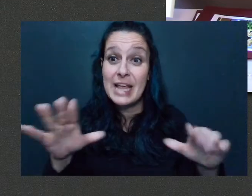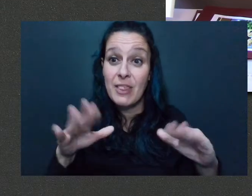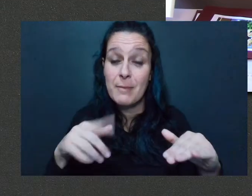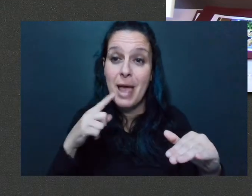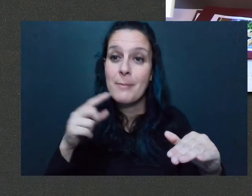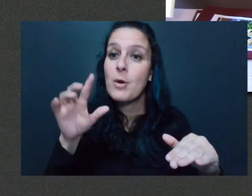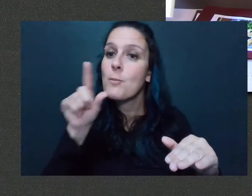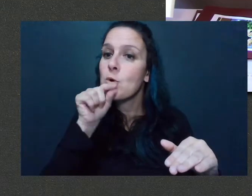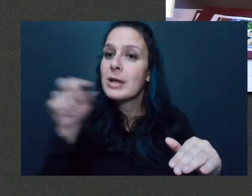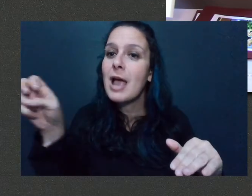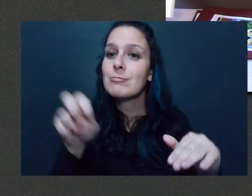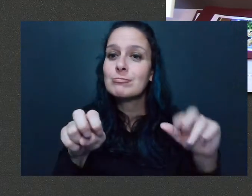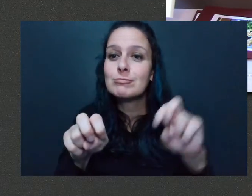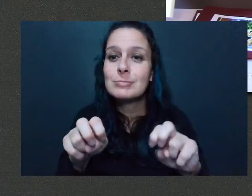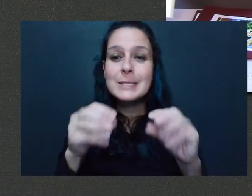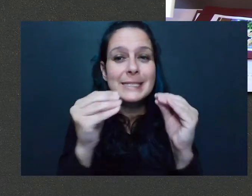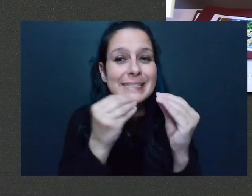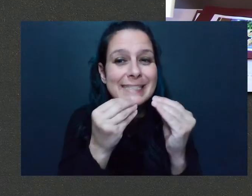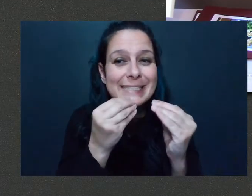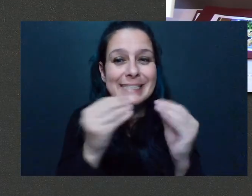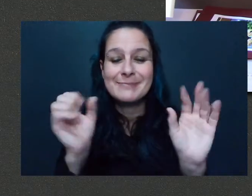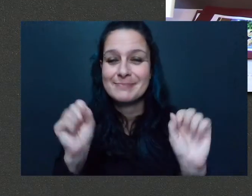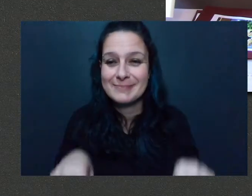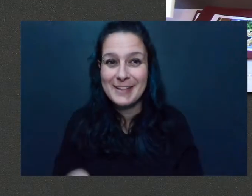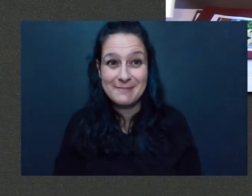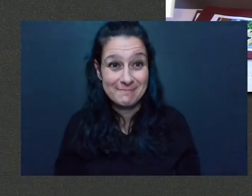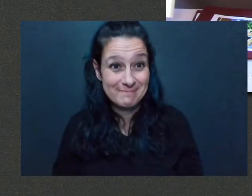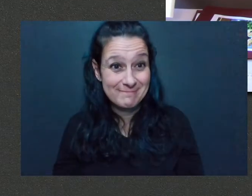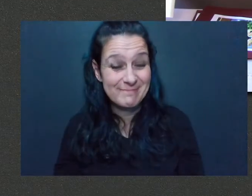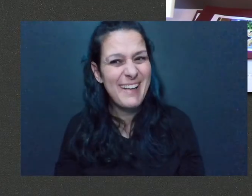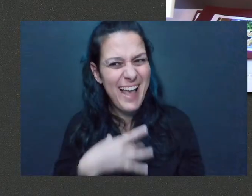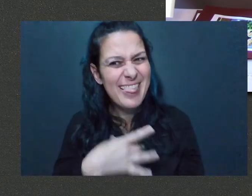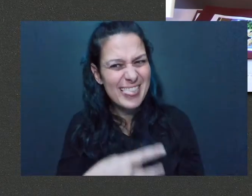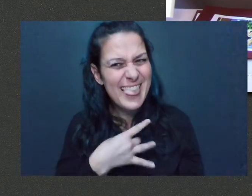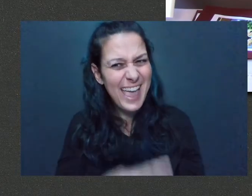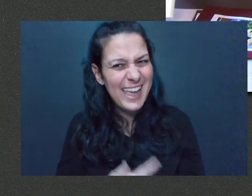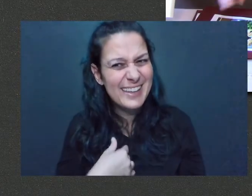for the birds to stand on. I like that.